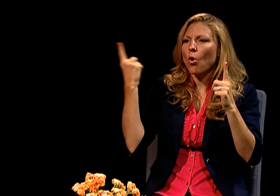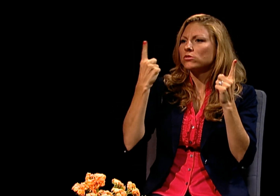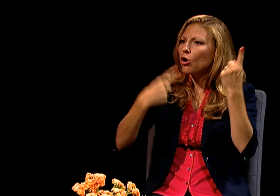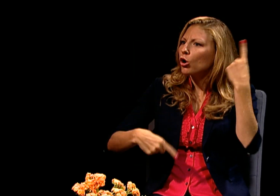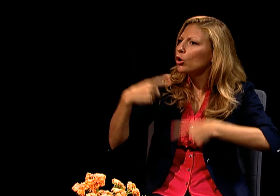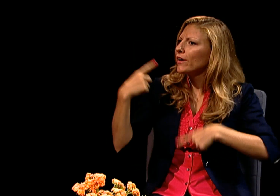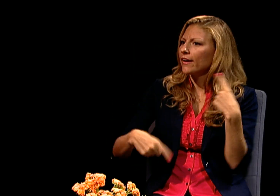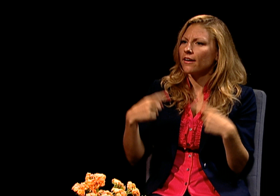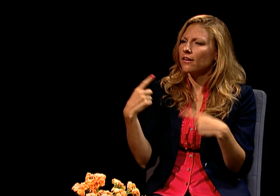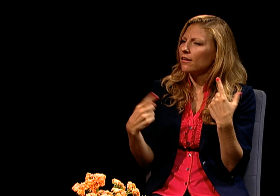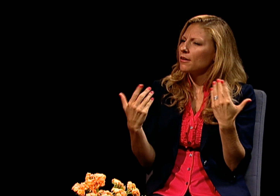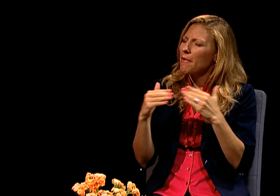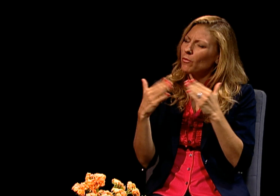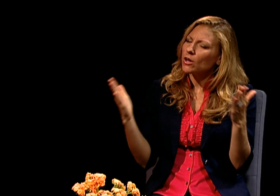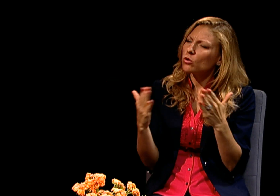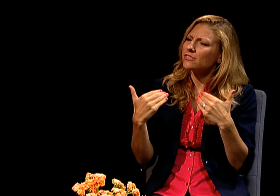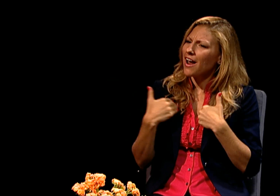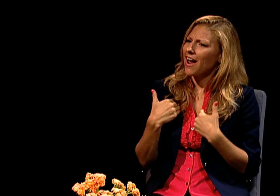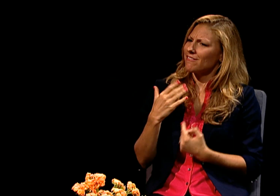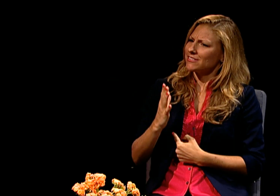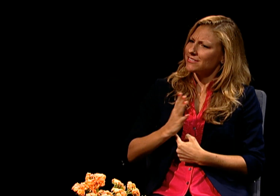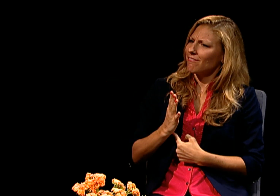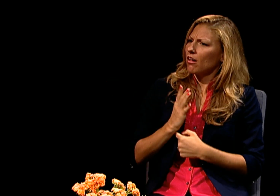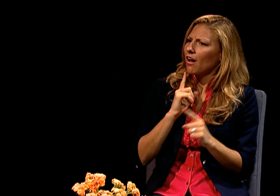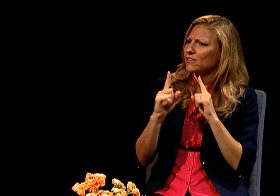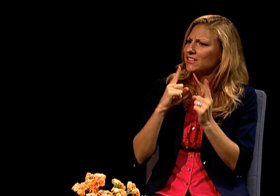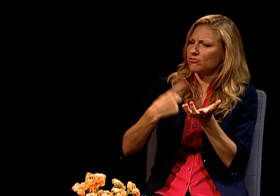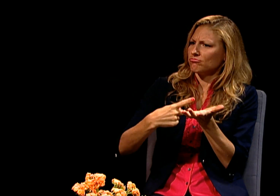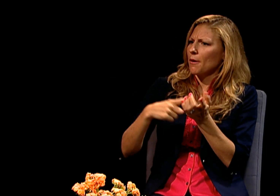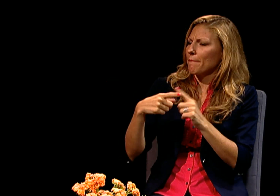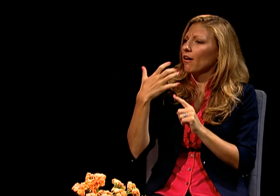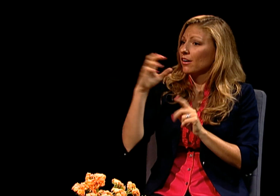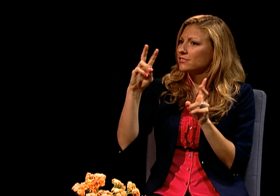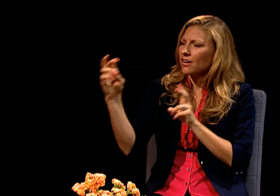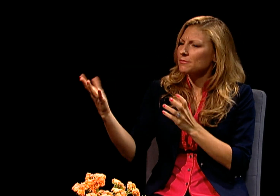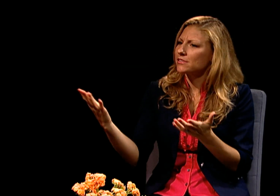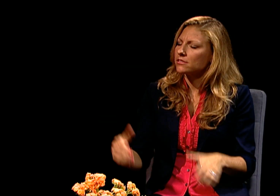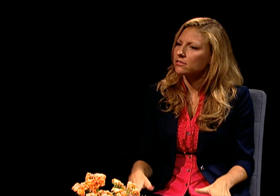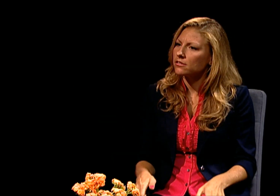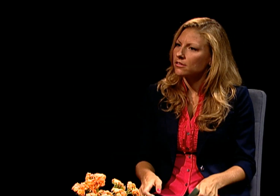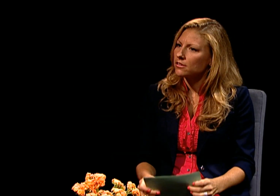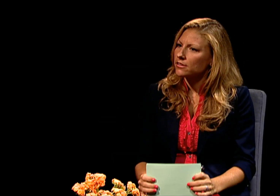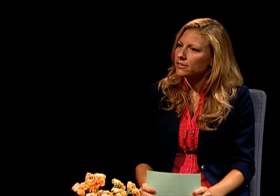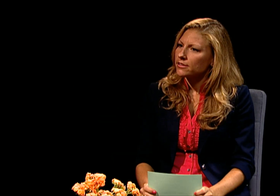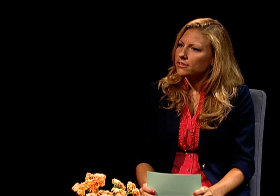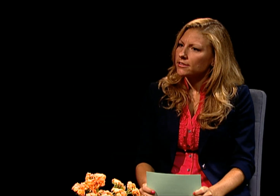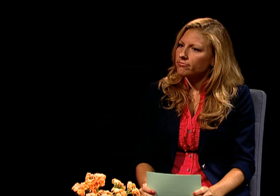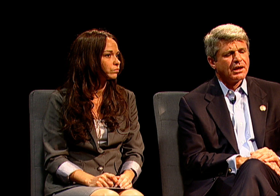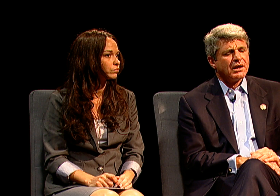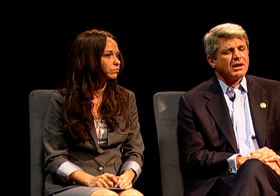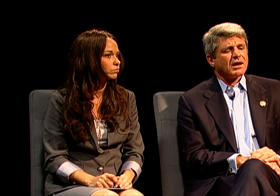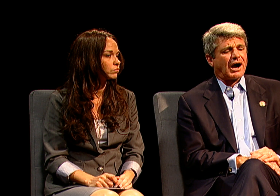IT SEEMS THAT PEOPLE ARE ALWAYS ARGUING. UM, HOW DO WE HAVE A CIVIL CONVERSATION ABOUT HOT TOPICS?